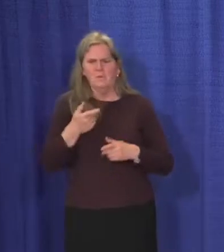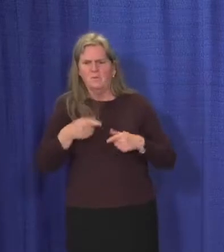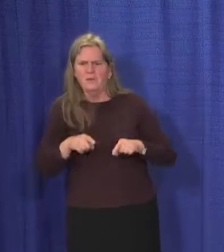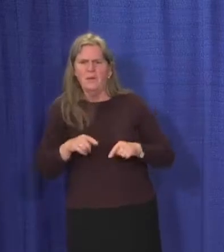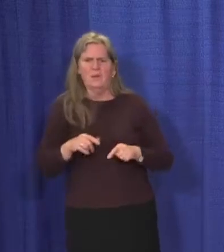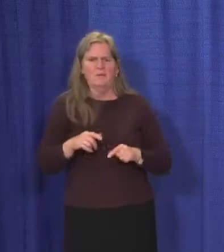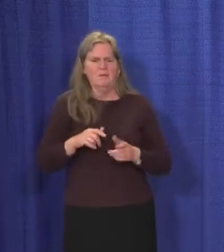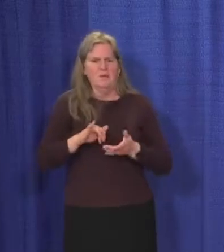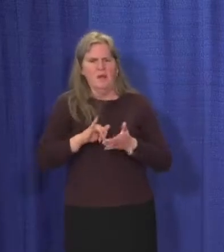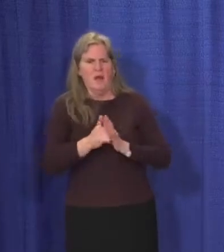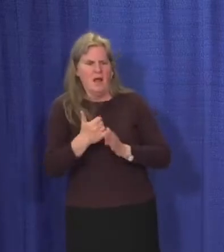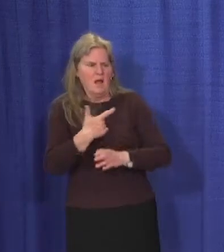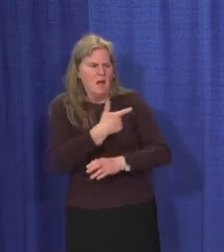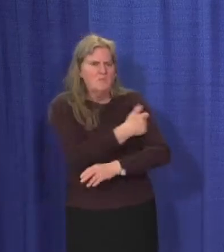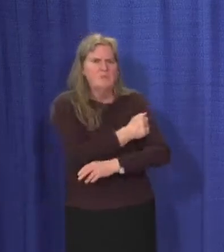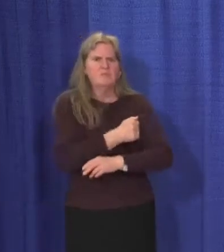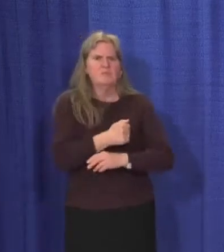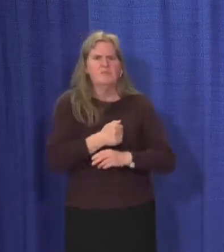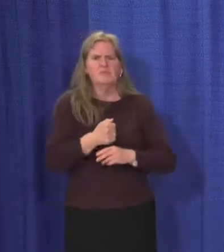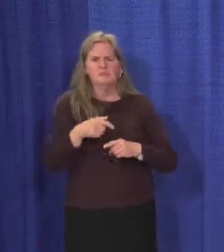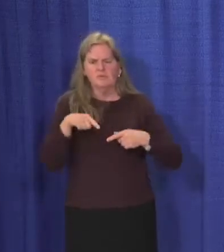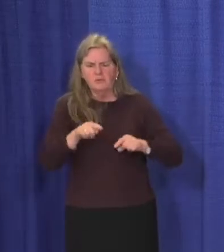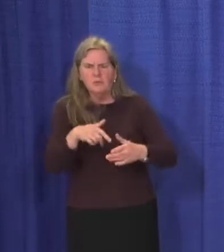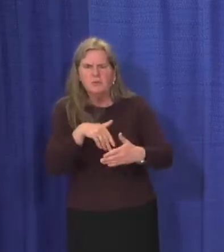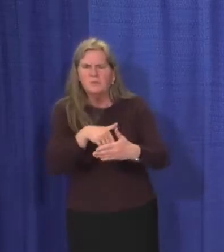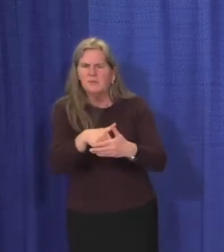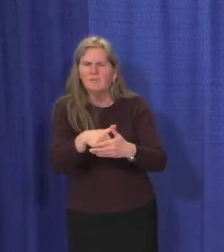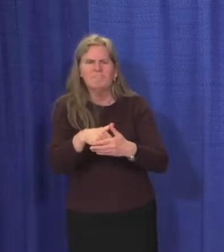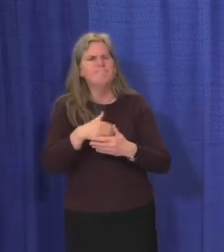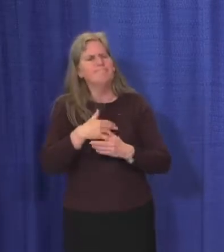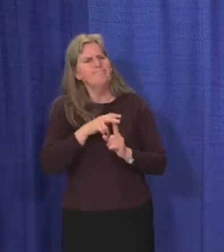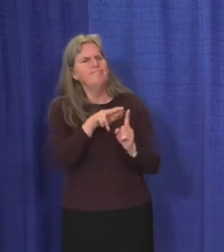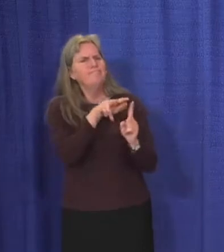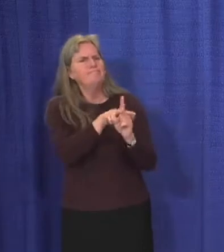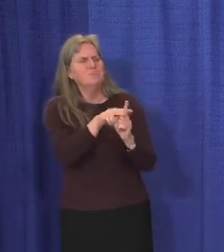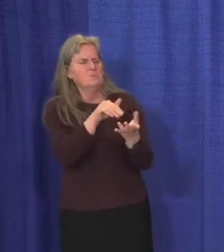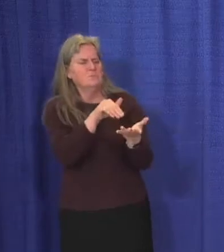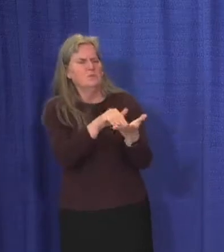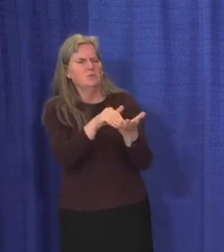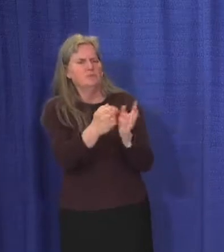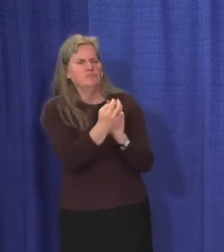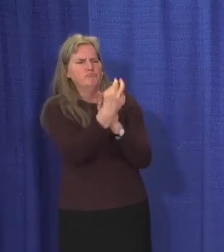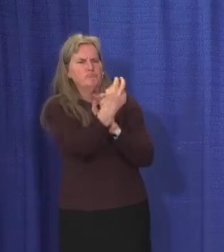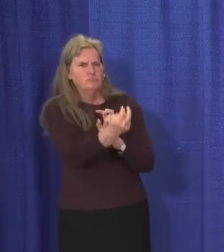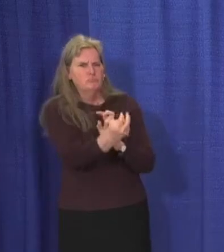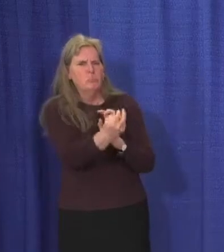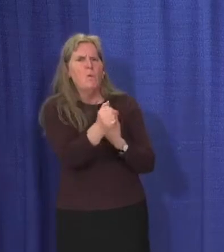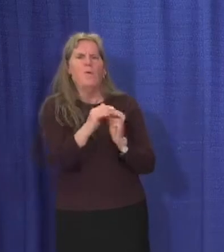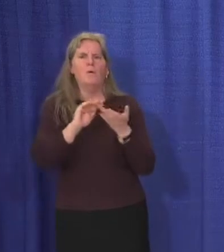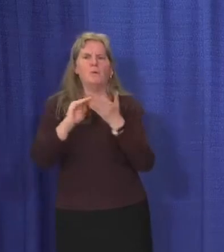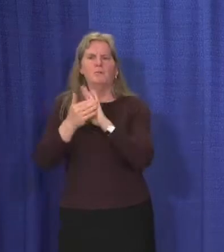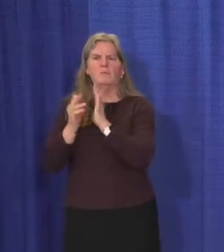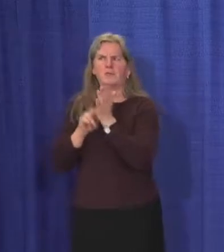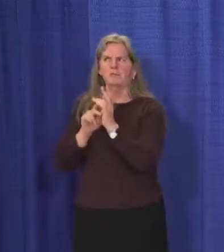weather when and how to get the vaccine please arrange to have a conversation with your family